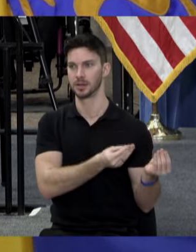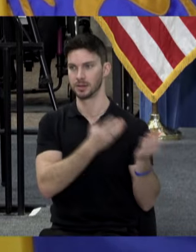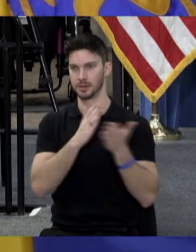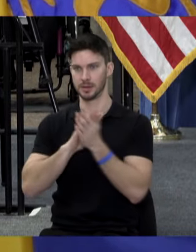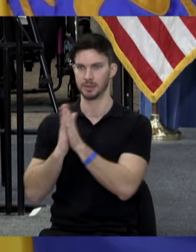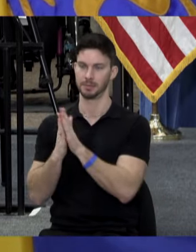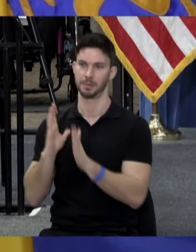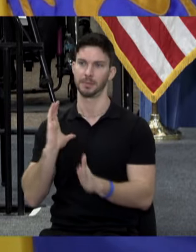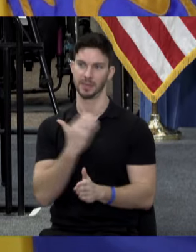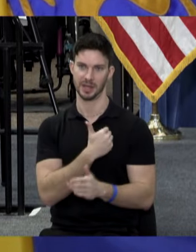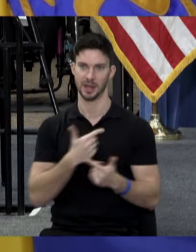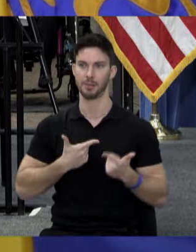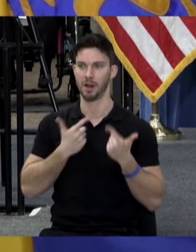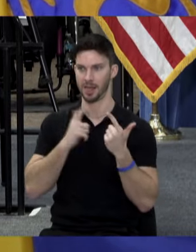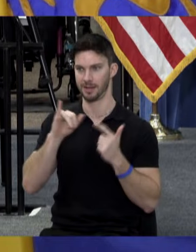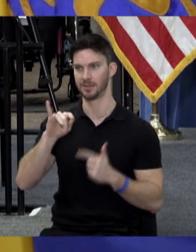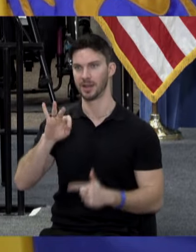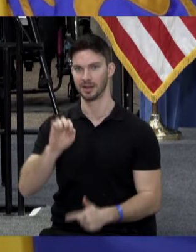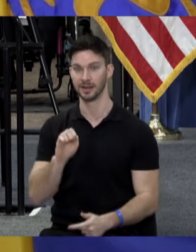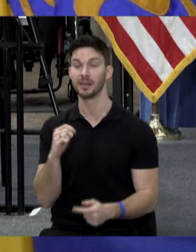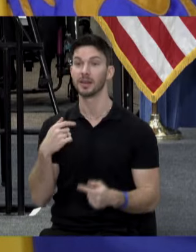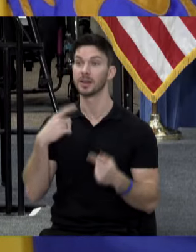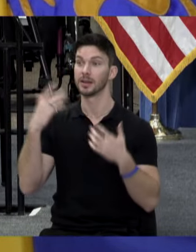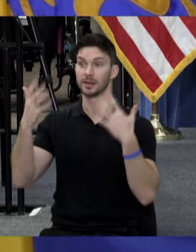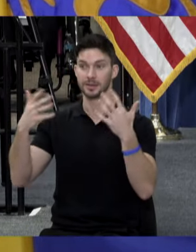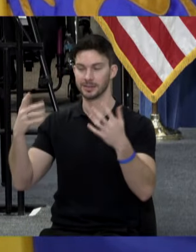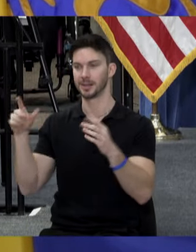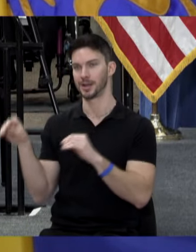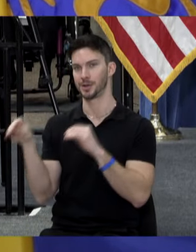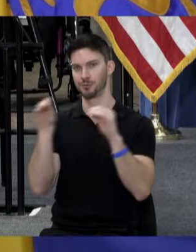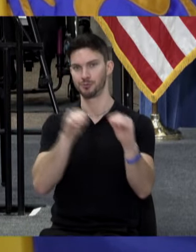Eventually, I relocated back to Little Rock. And as you guys can imagine,